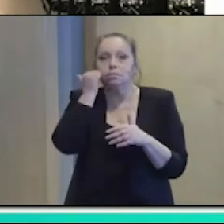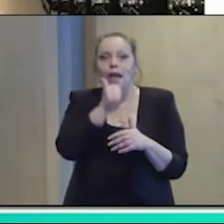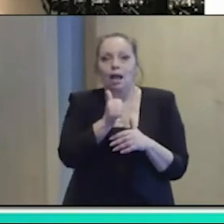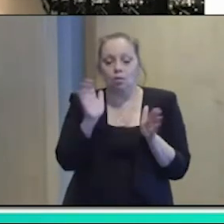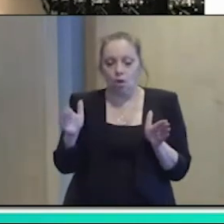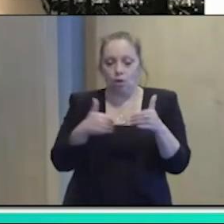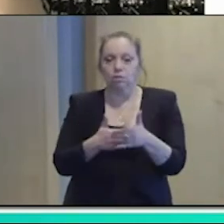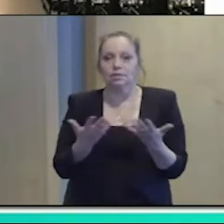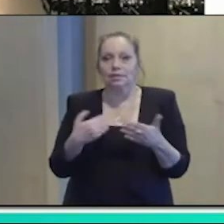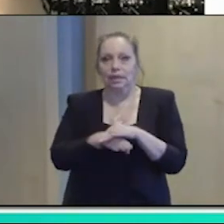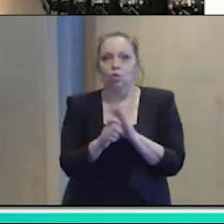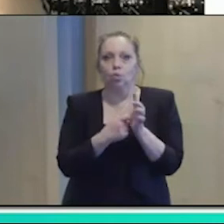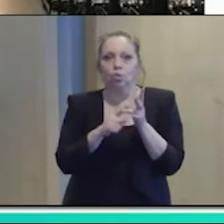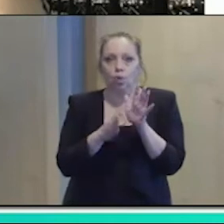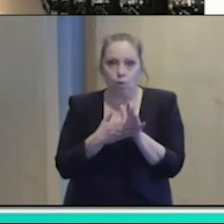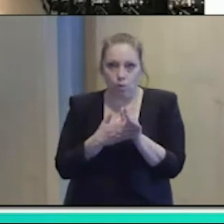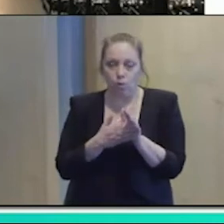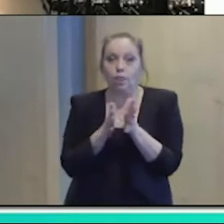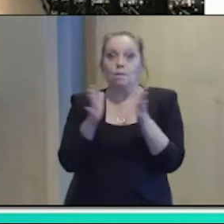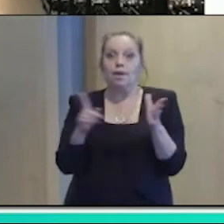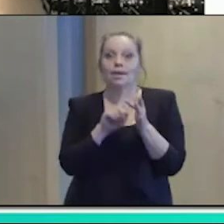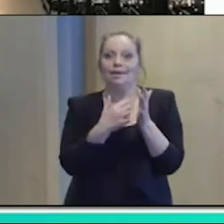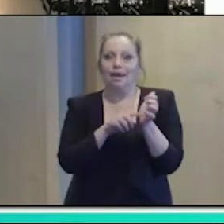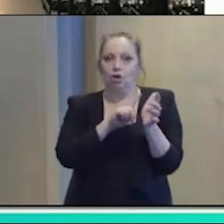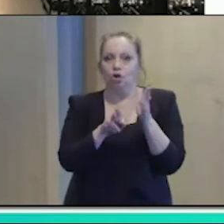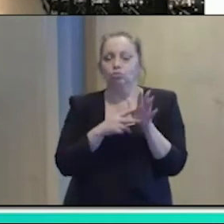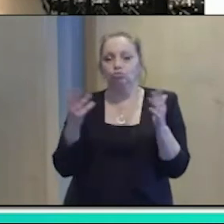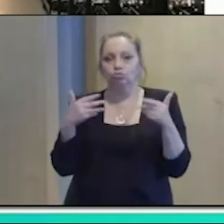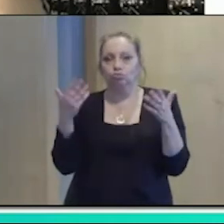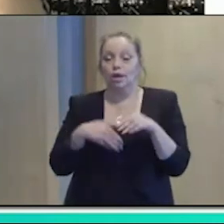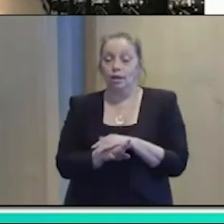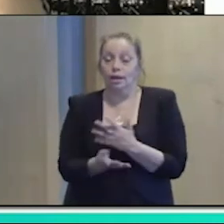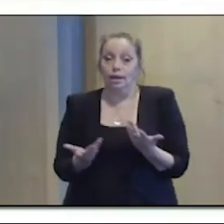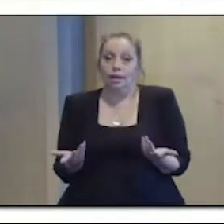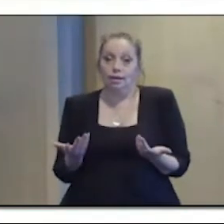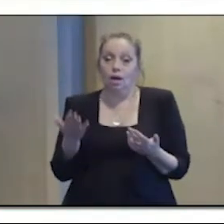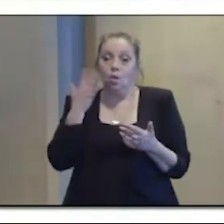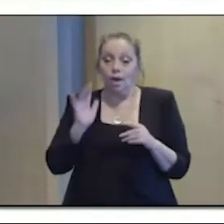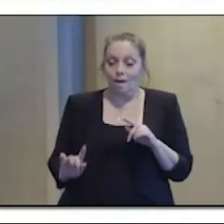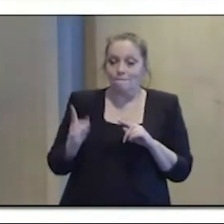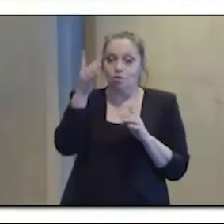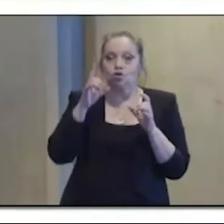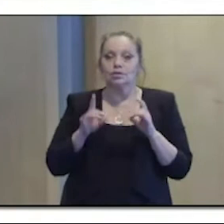in a big room with a big air conditioner. And I'm afraid even when I first started at Cape Grim I